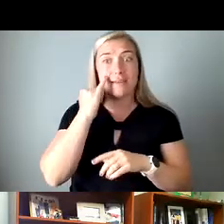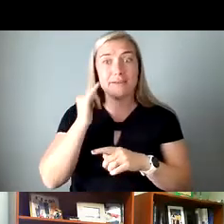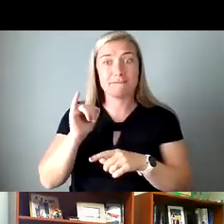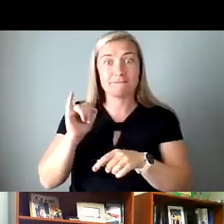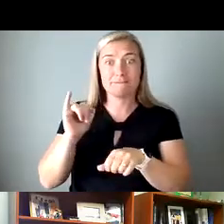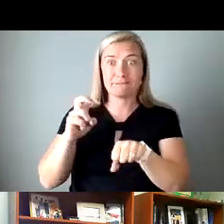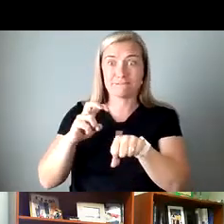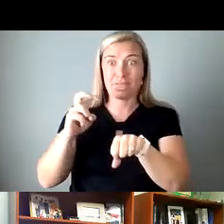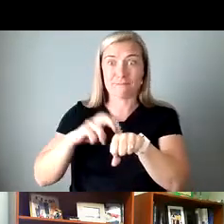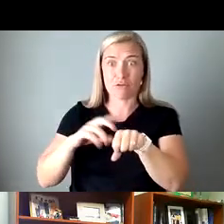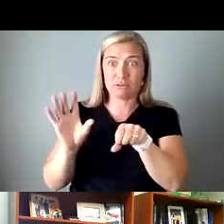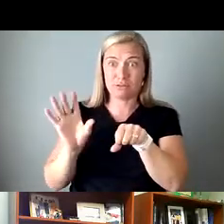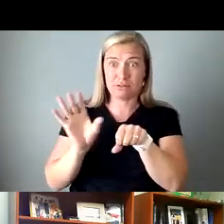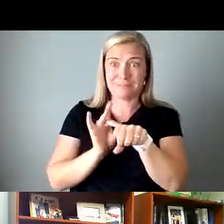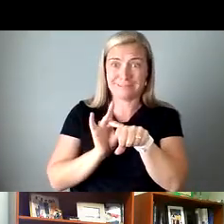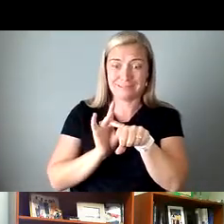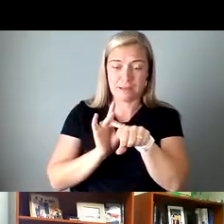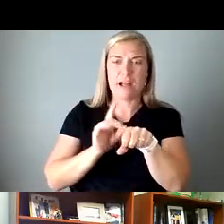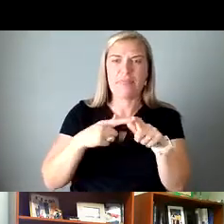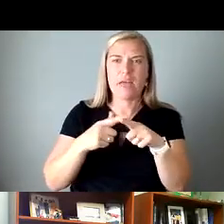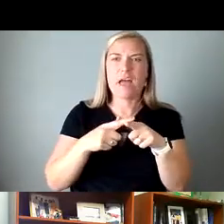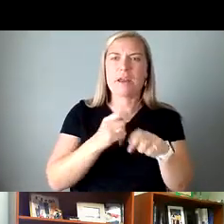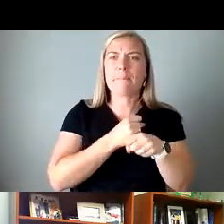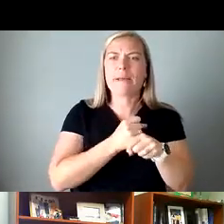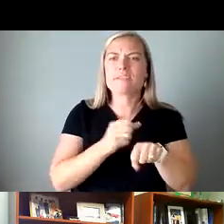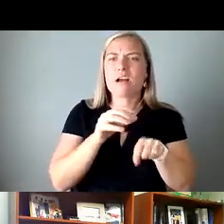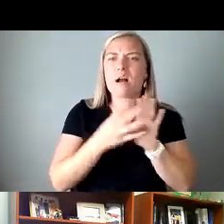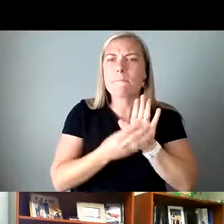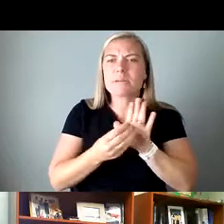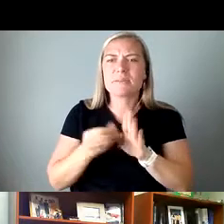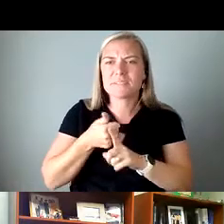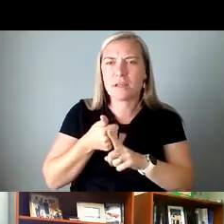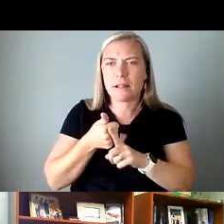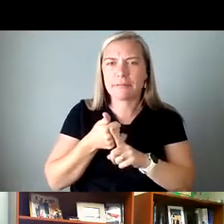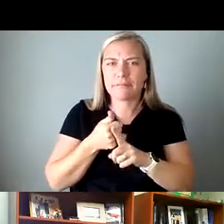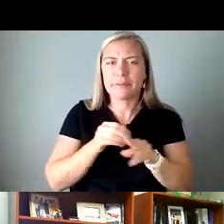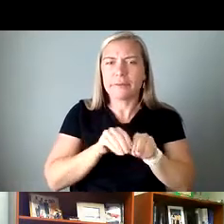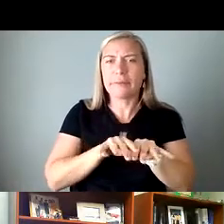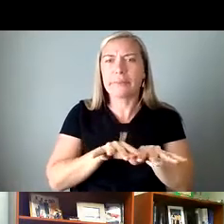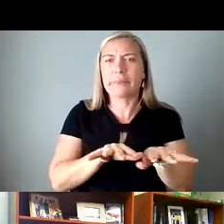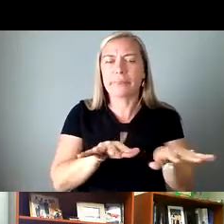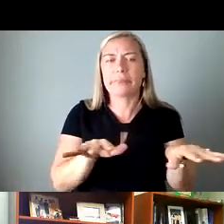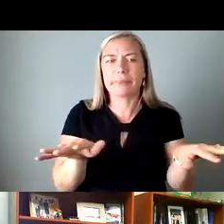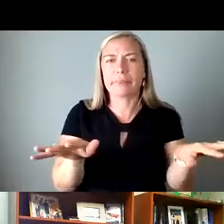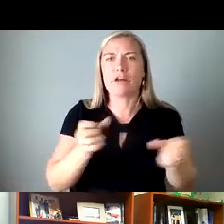cells and cause diseases like pneumonia and so forth. So we knew more than many decades ago